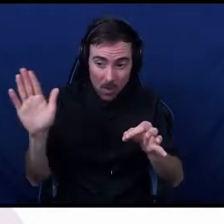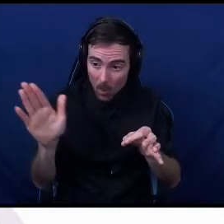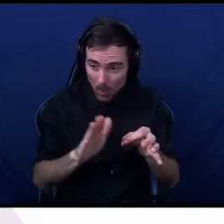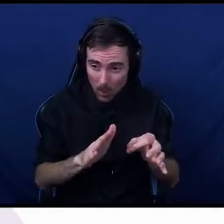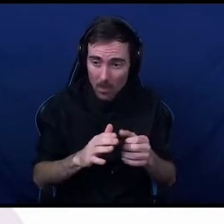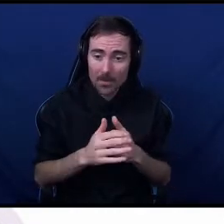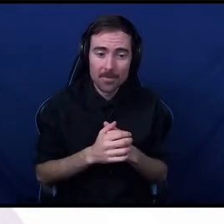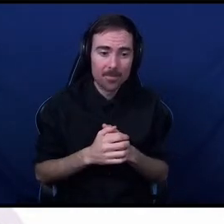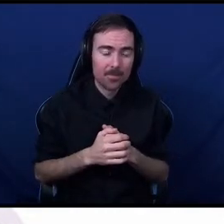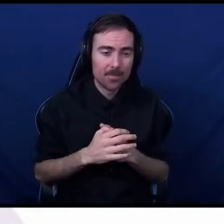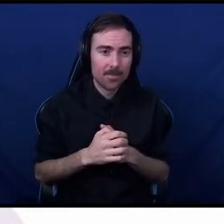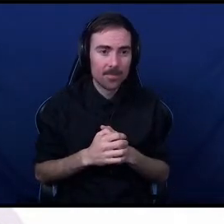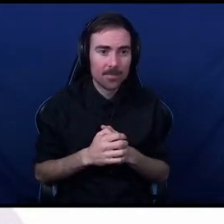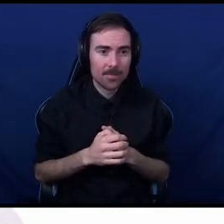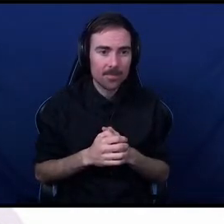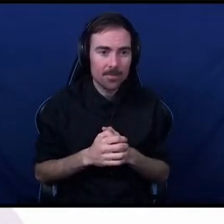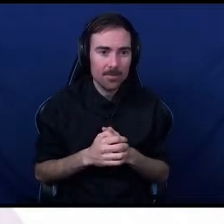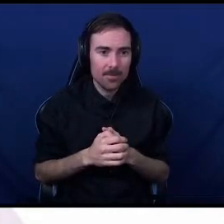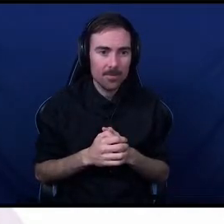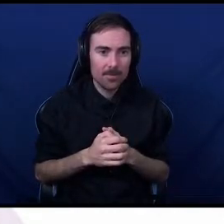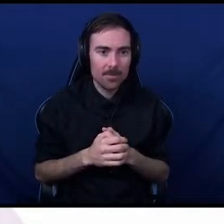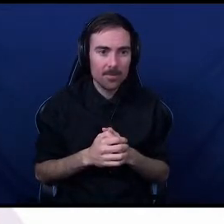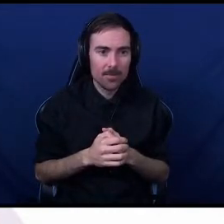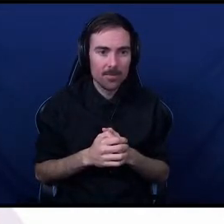I think we can agree that it is we're all responsible and